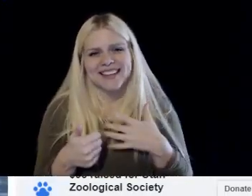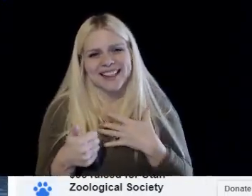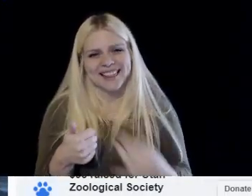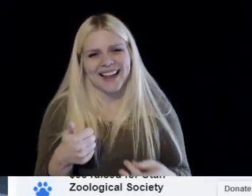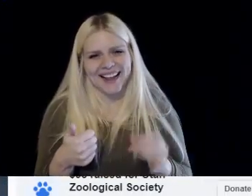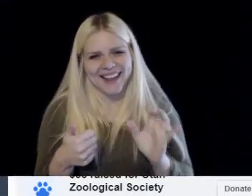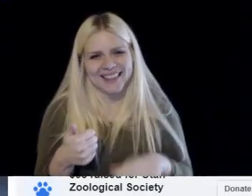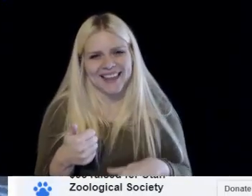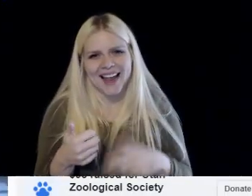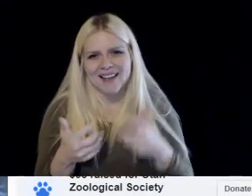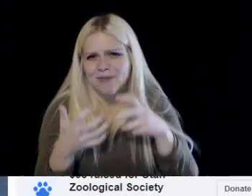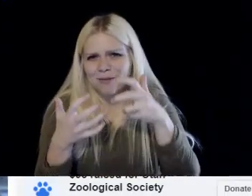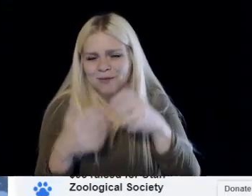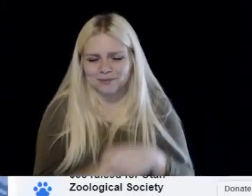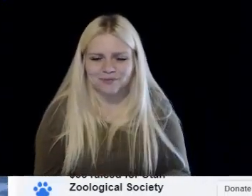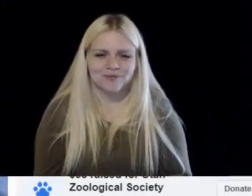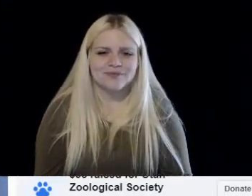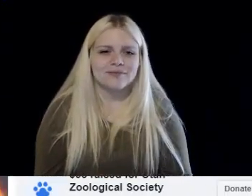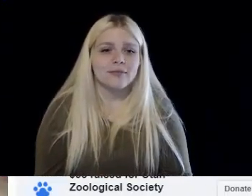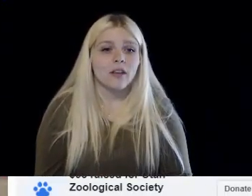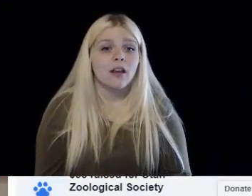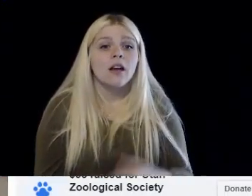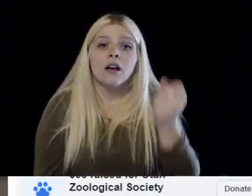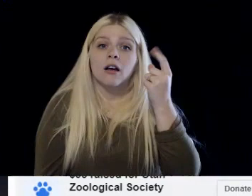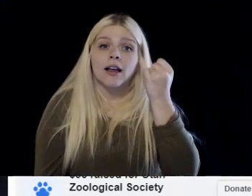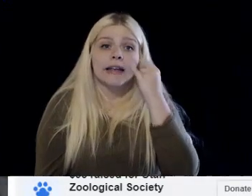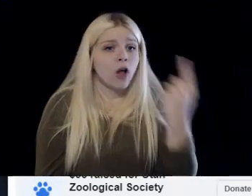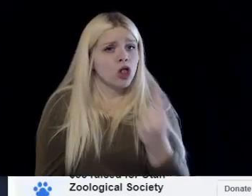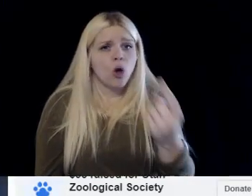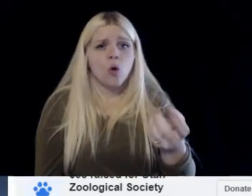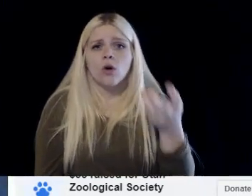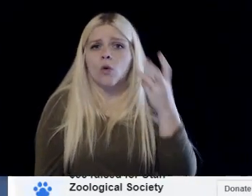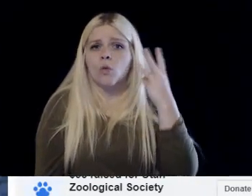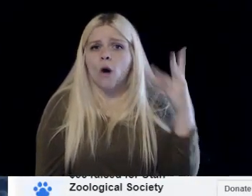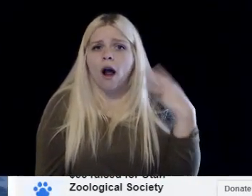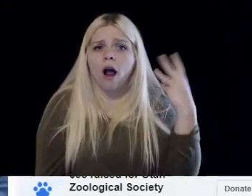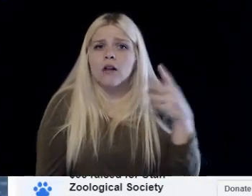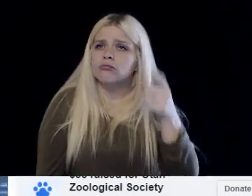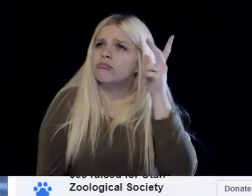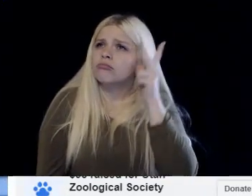Michelle: But when they're on their own, if you guys listen long enough, you can actually tell them a part